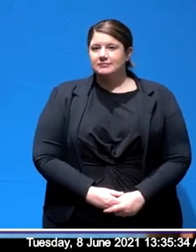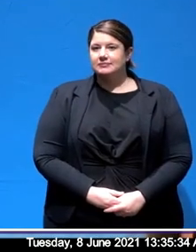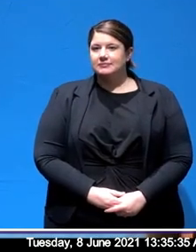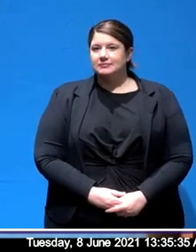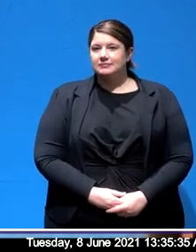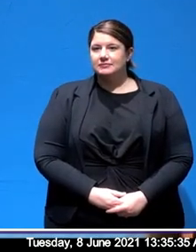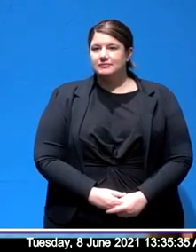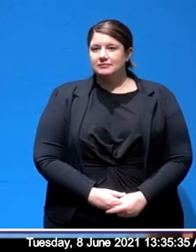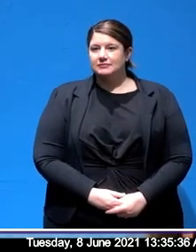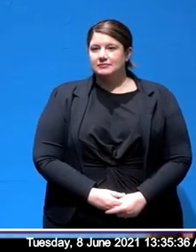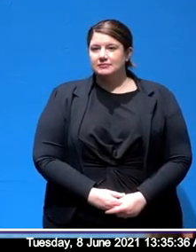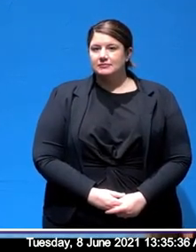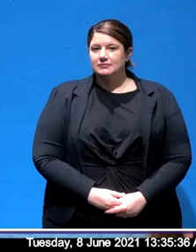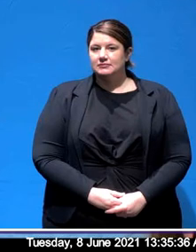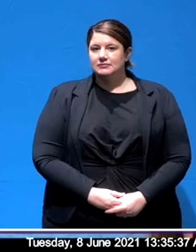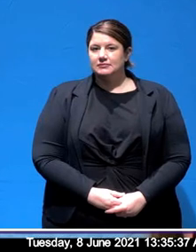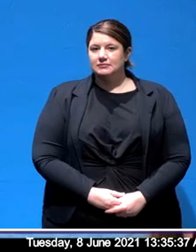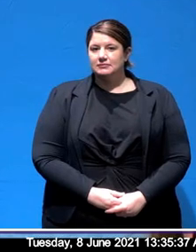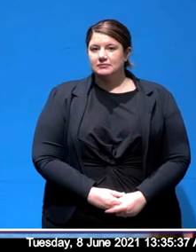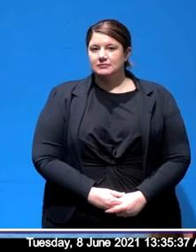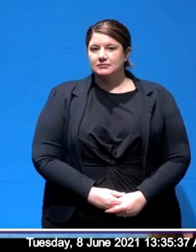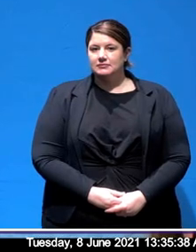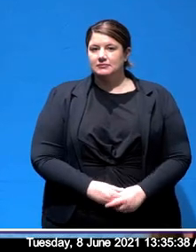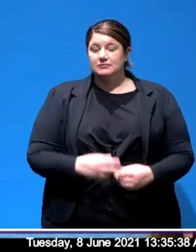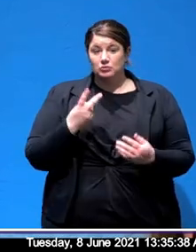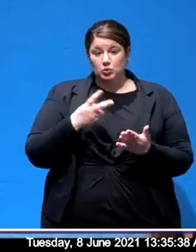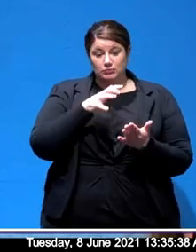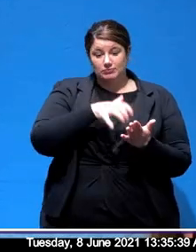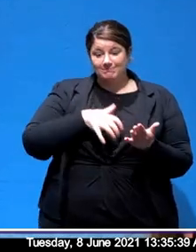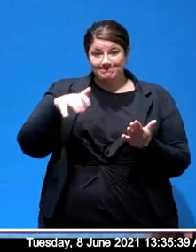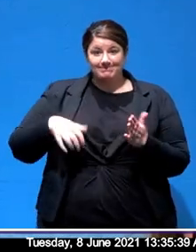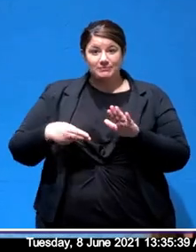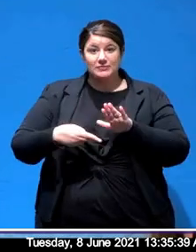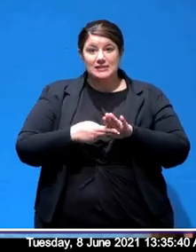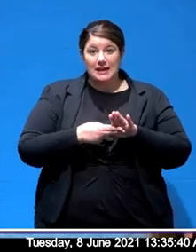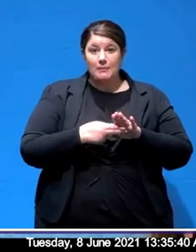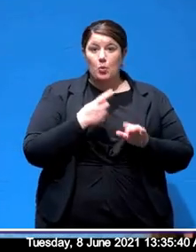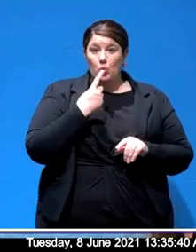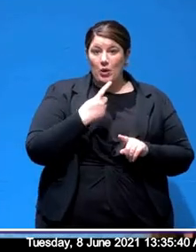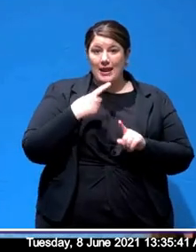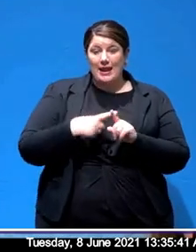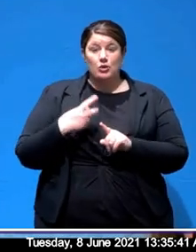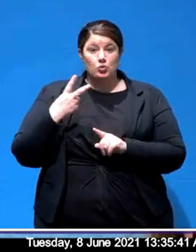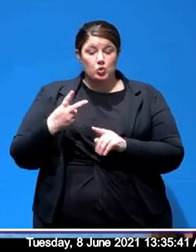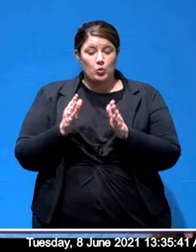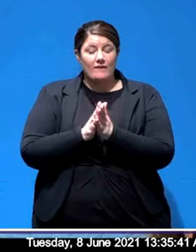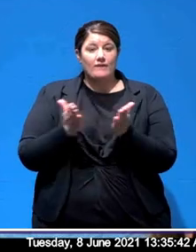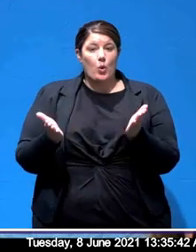Commissioners, the statements of Mr Cunningham are at tabs 1 and 2 of hearing bundle B.